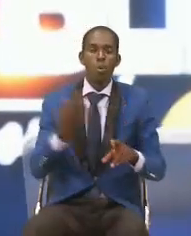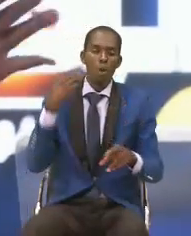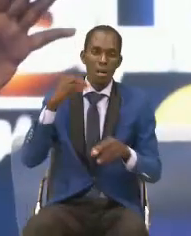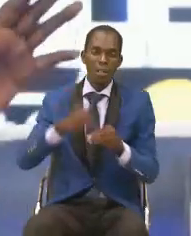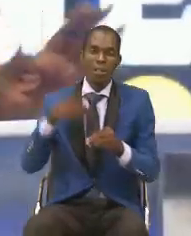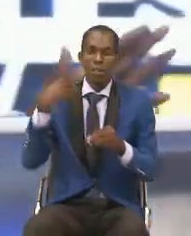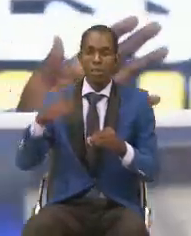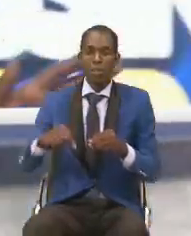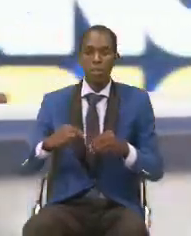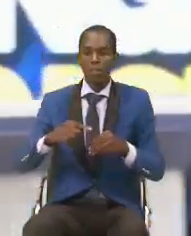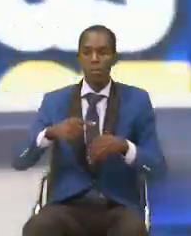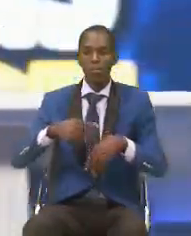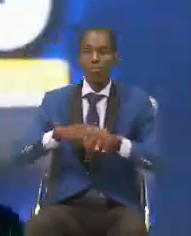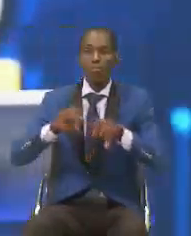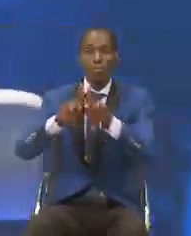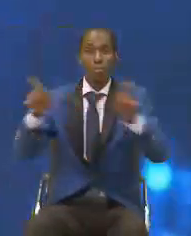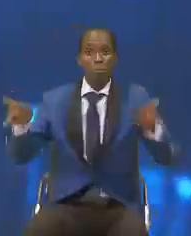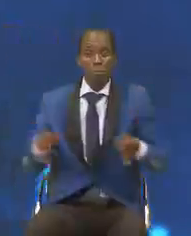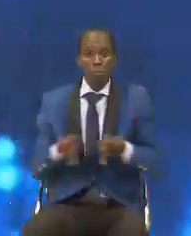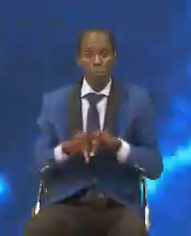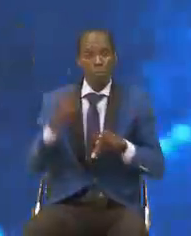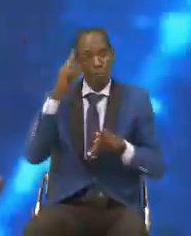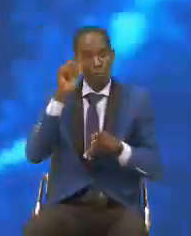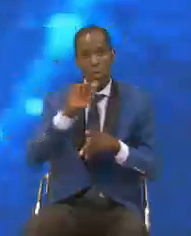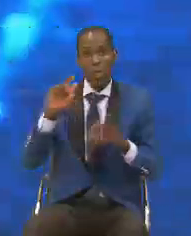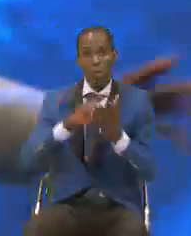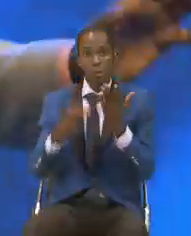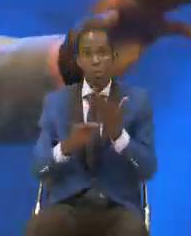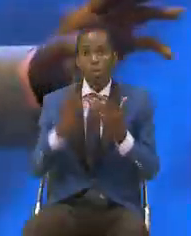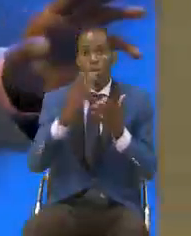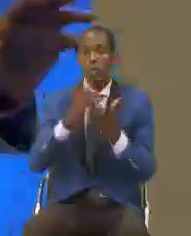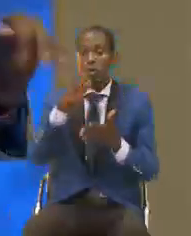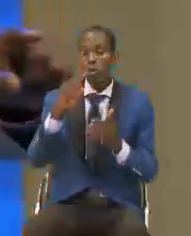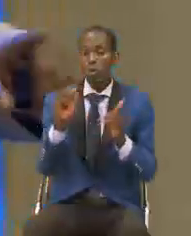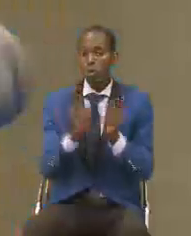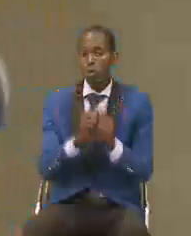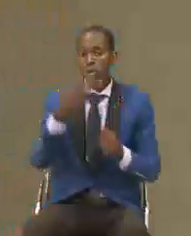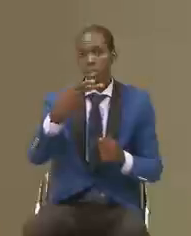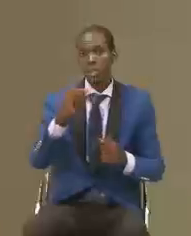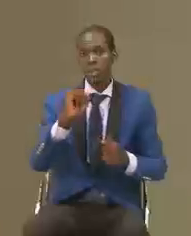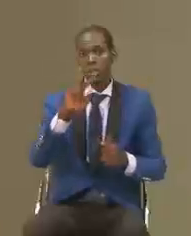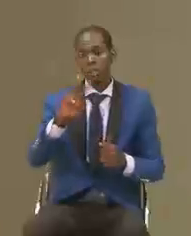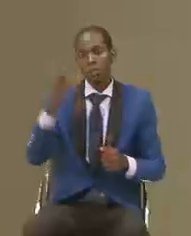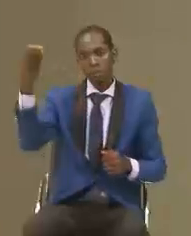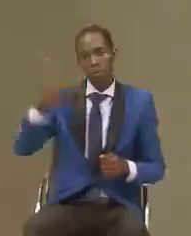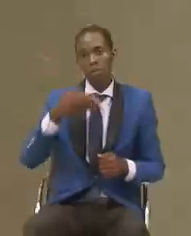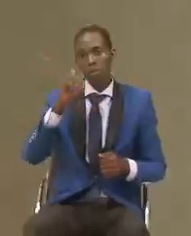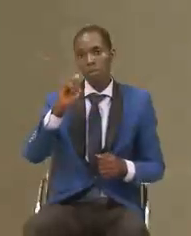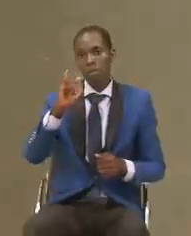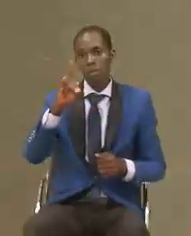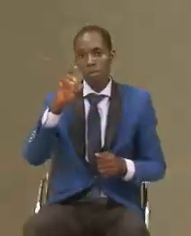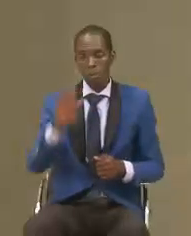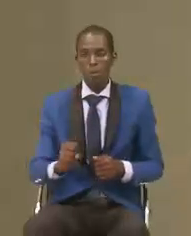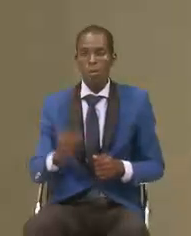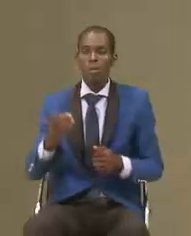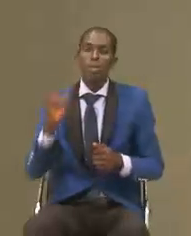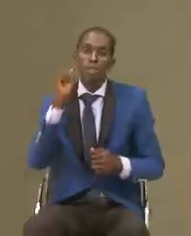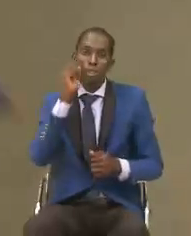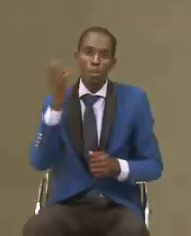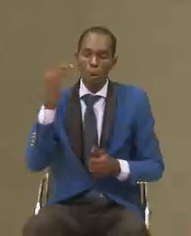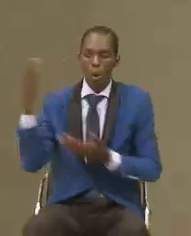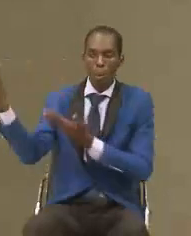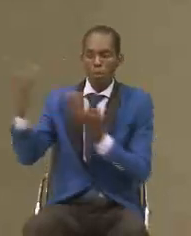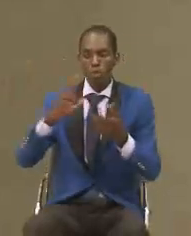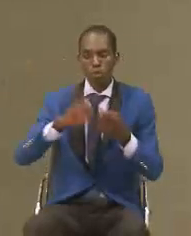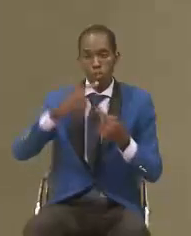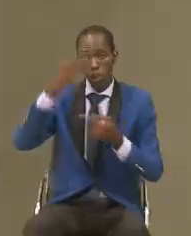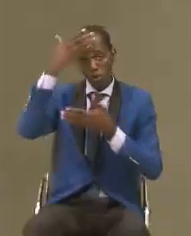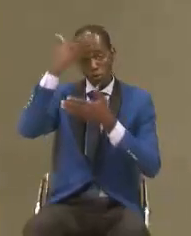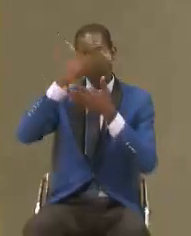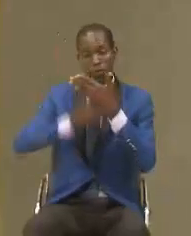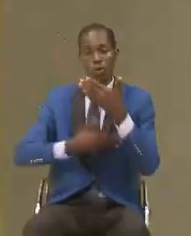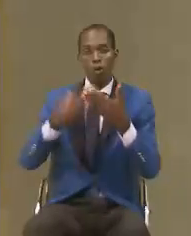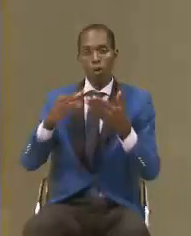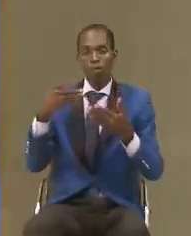the stadium having a crusade somebody at the last stage of hiv aids was brought and they brought her